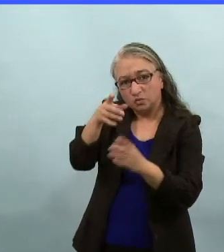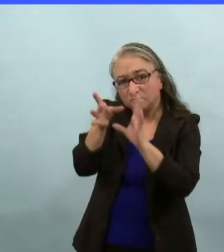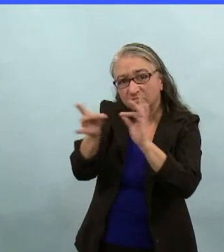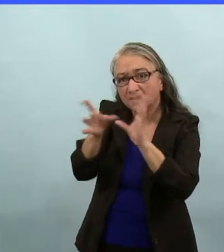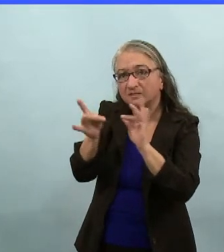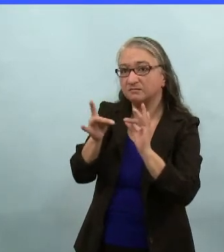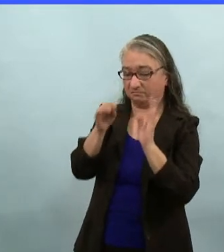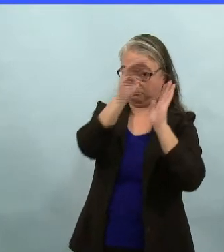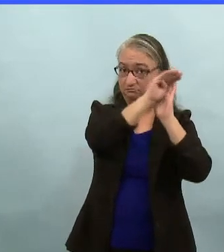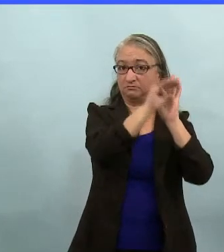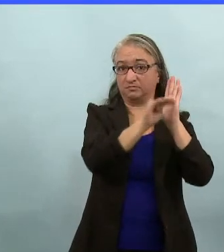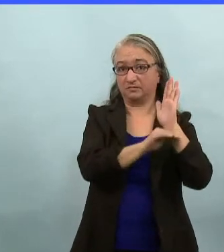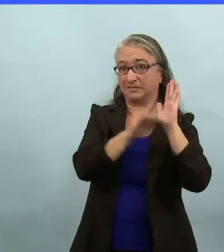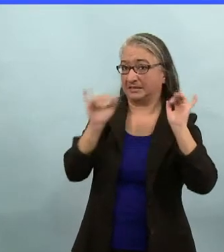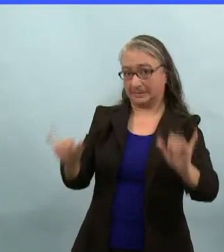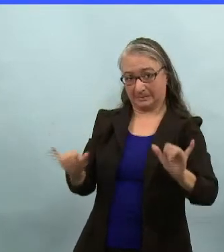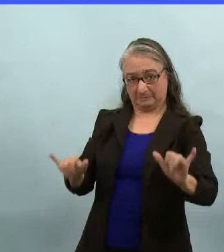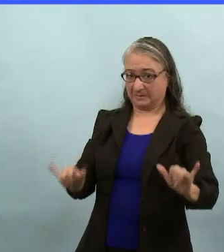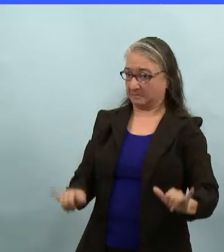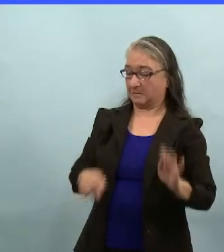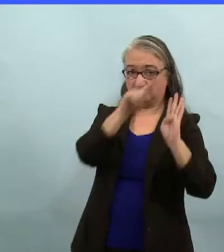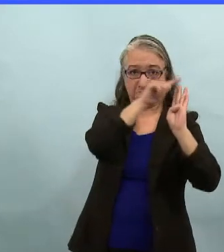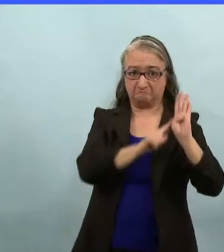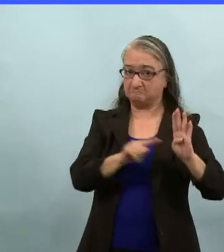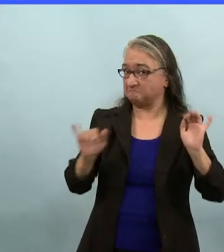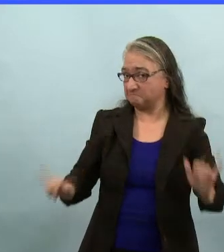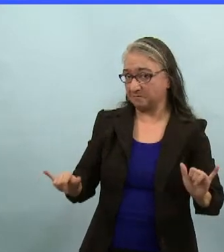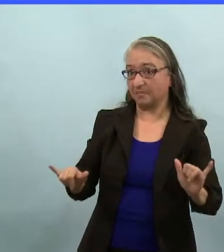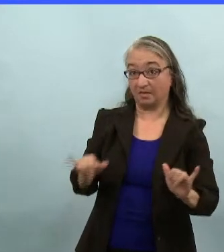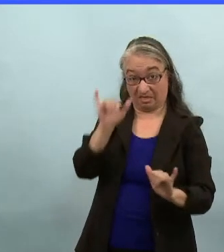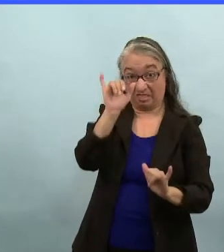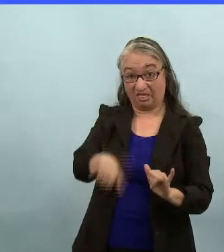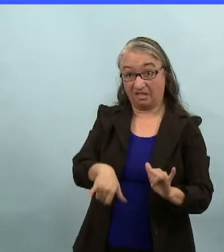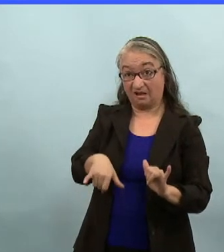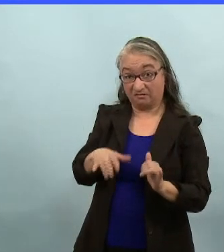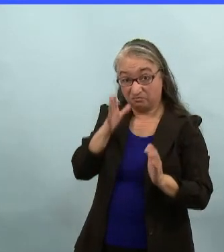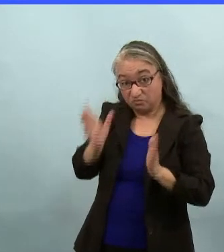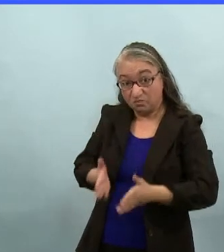was that the recommendation from public health or was there a recommendation for more stringent